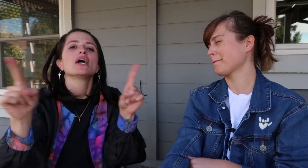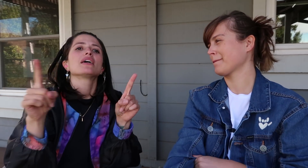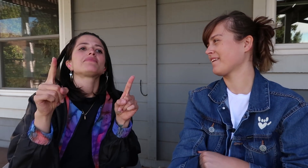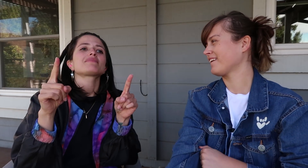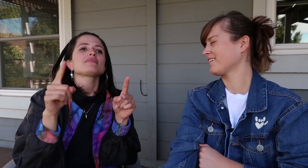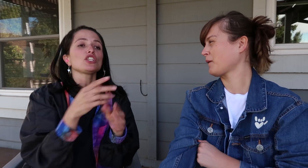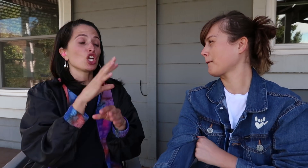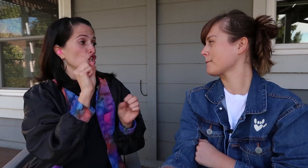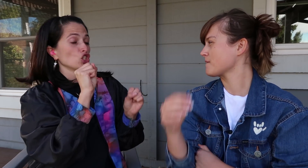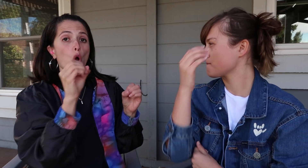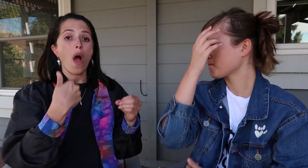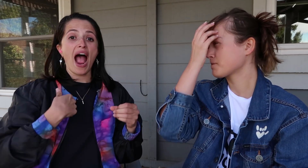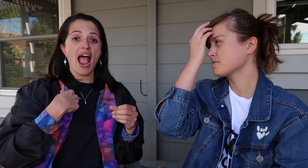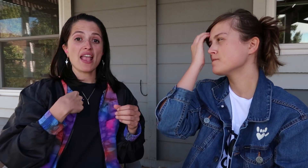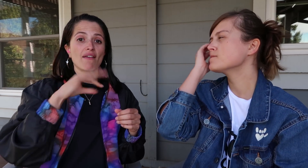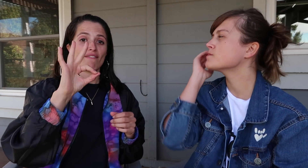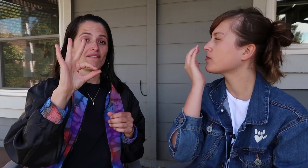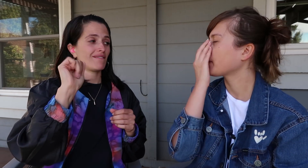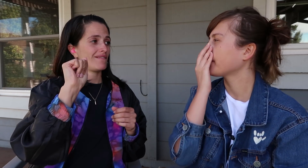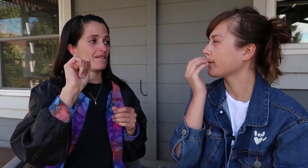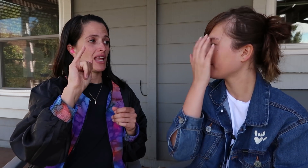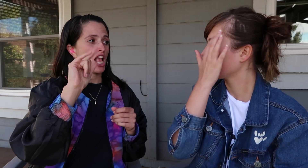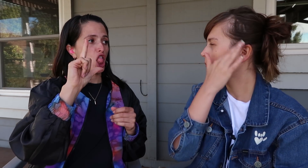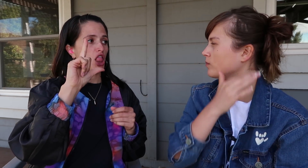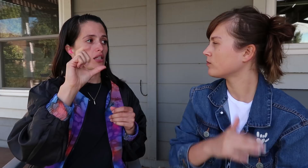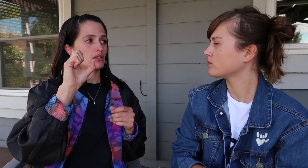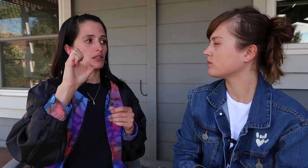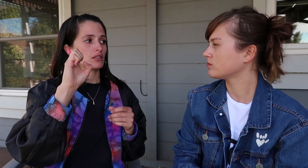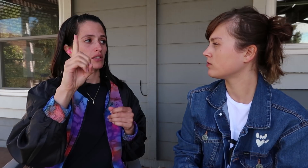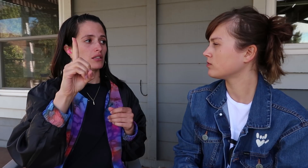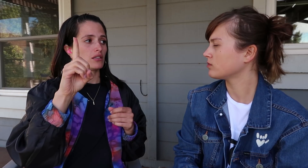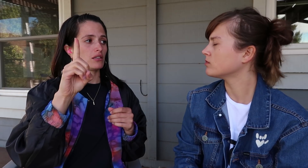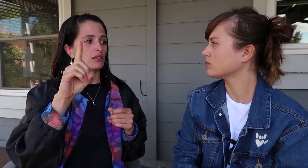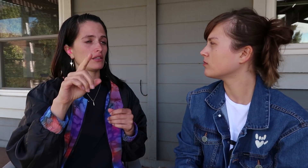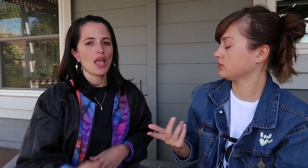So I failed that class